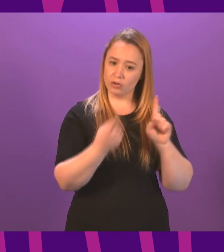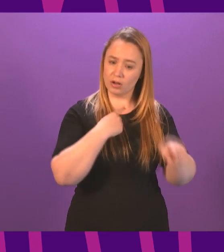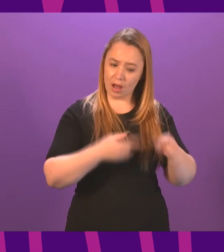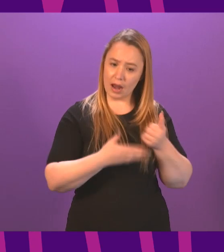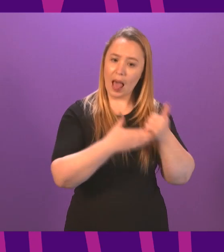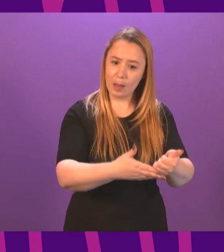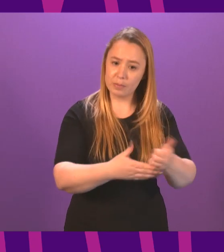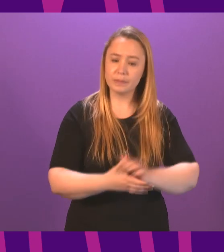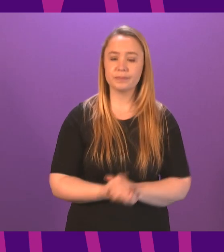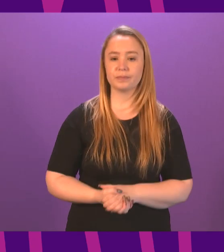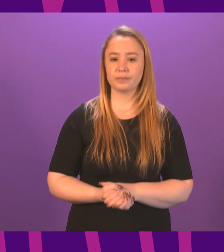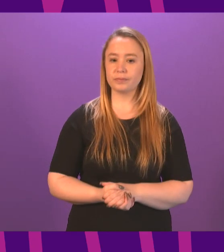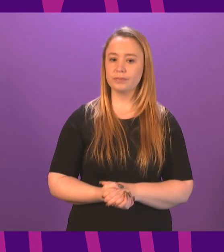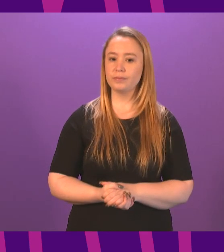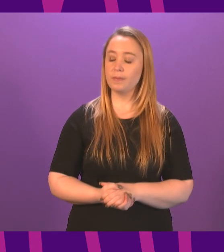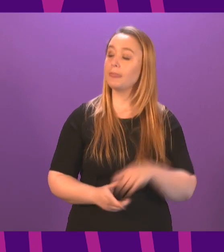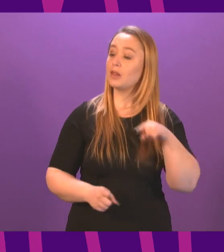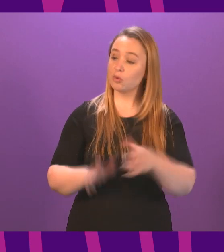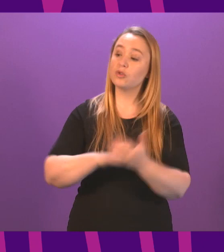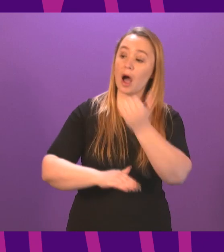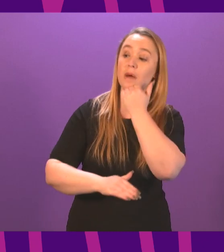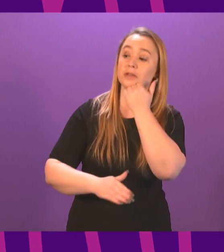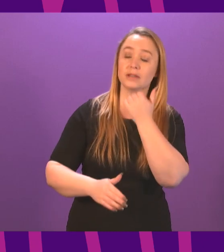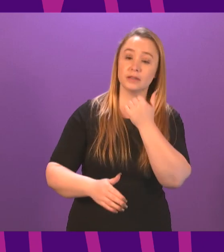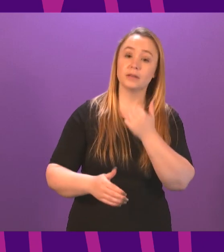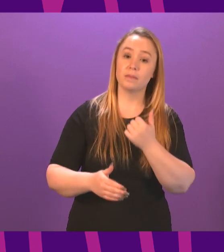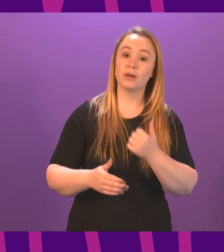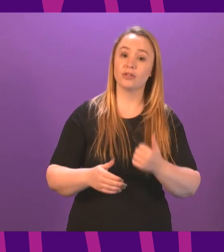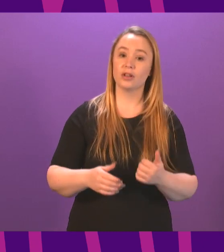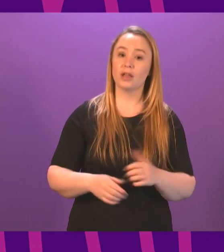is the up-to-date number, and it is just 12. That is just not good enough.